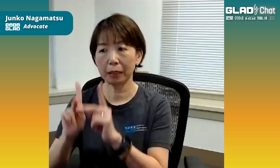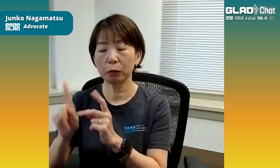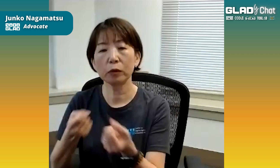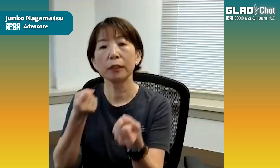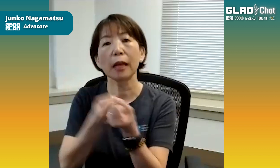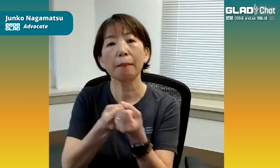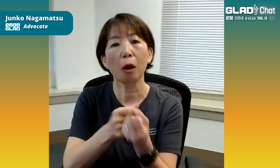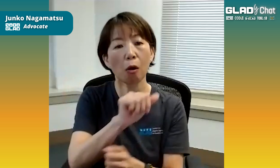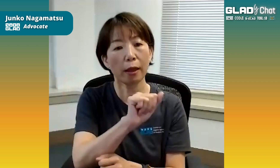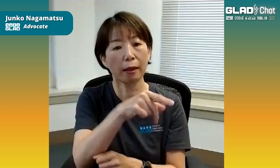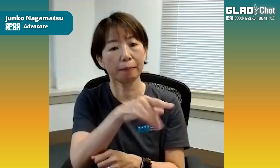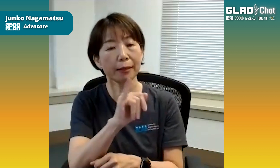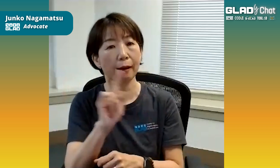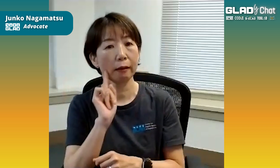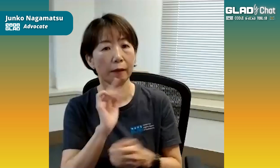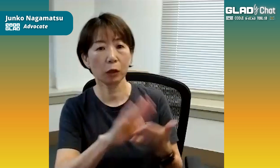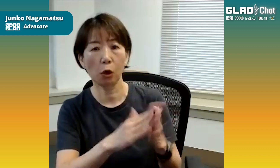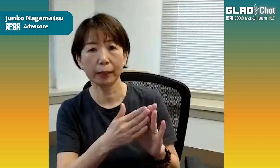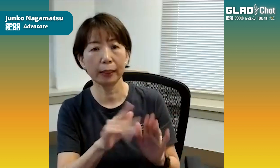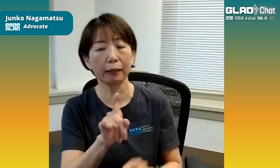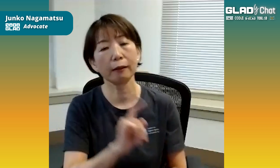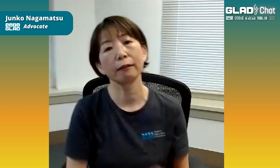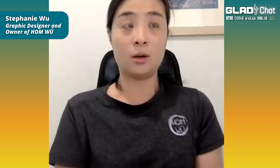show more support towards AAPI deaf communities?